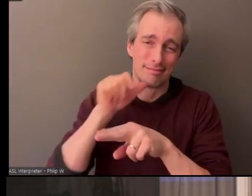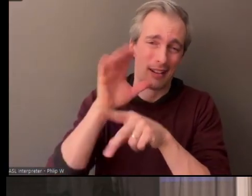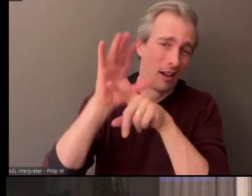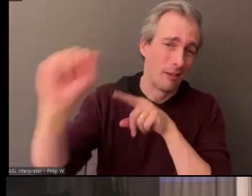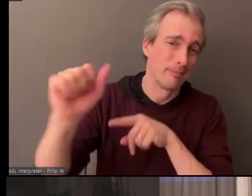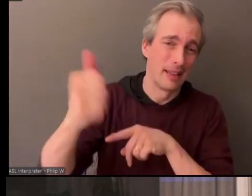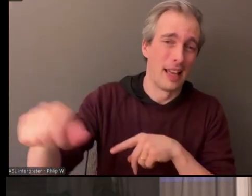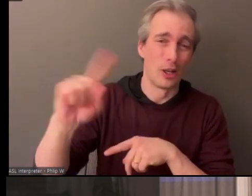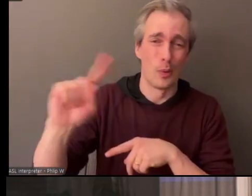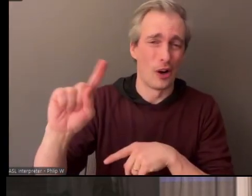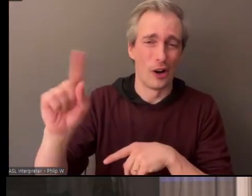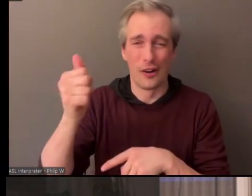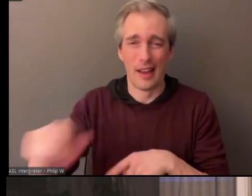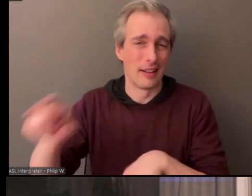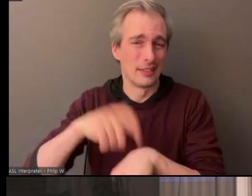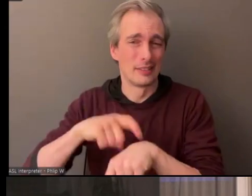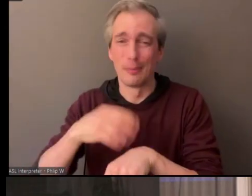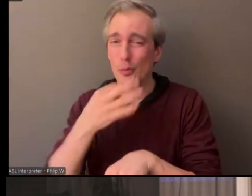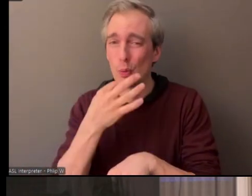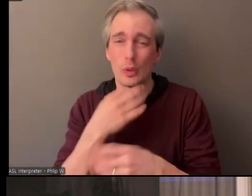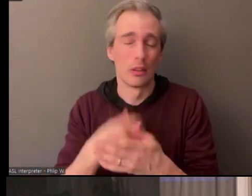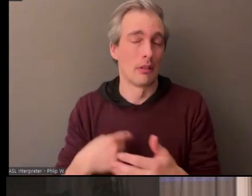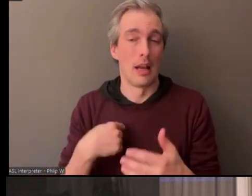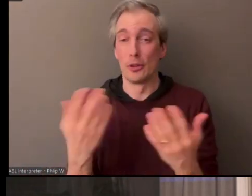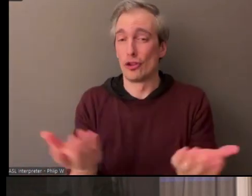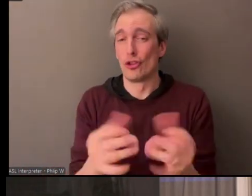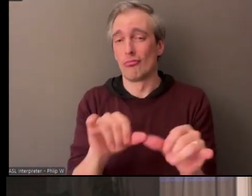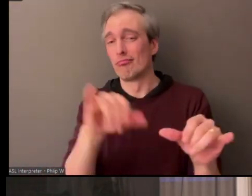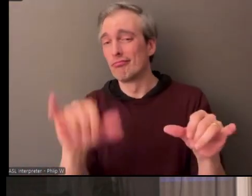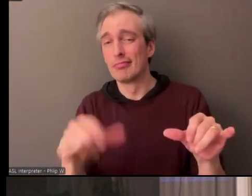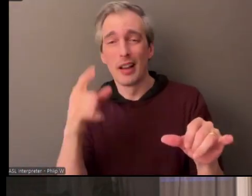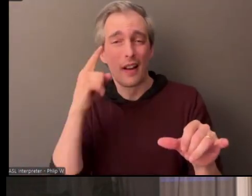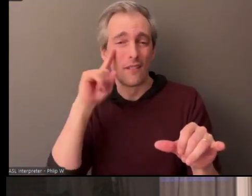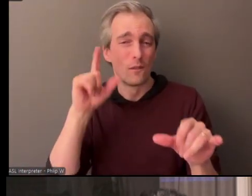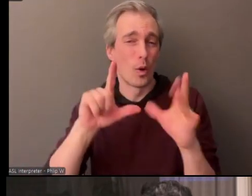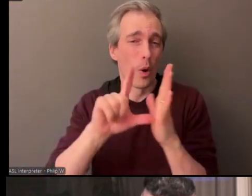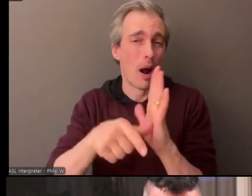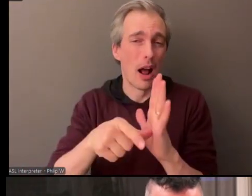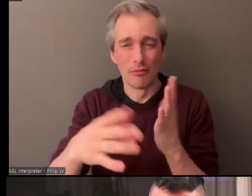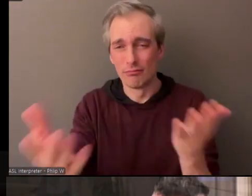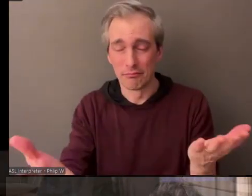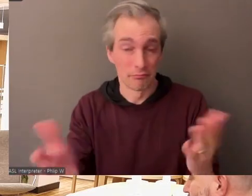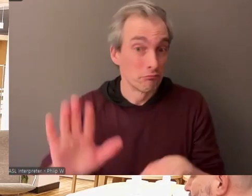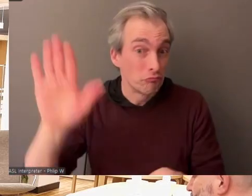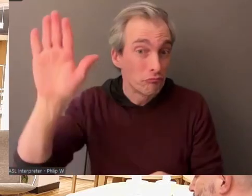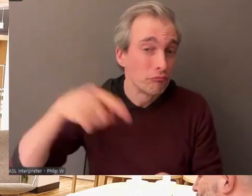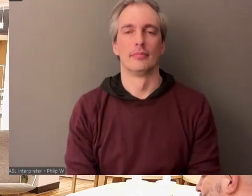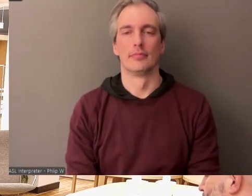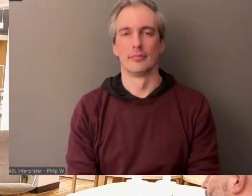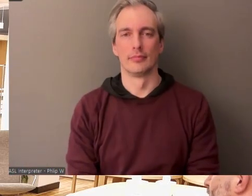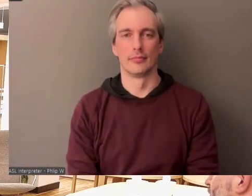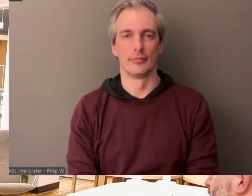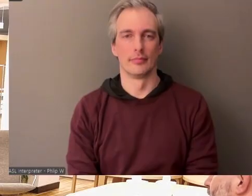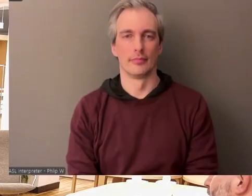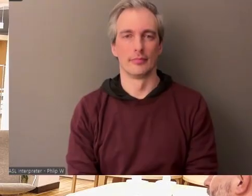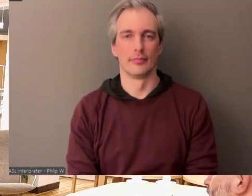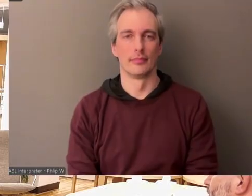We've got a question... I see some raised hands. Okay. You, Sir, in the back. So... Thank you for the training tonight.